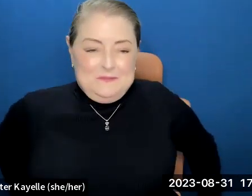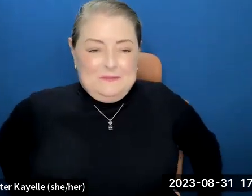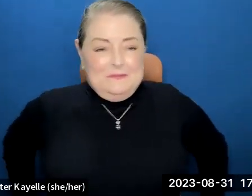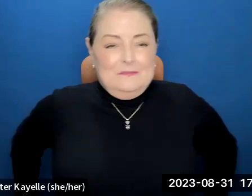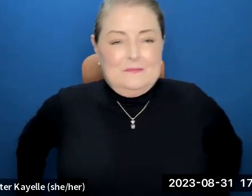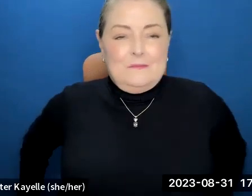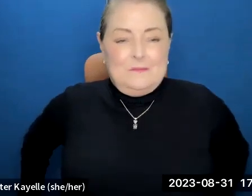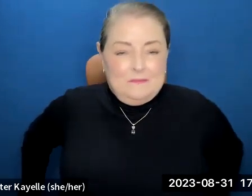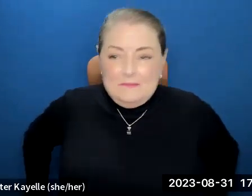um Gail go ahead